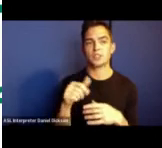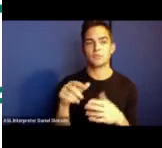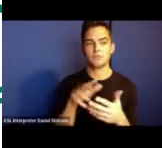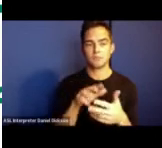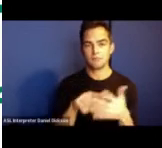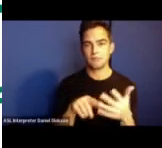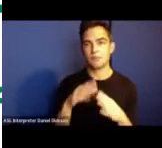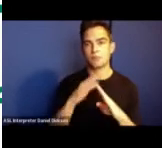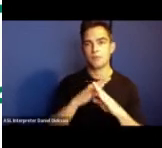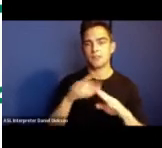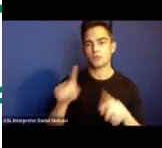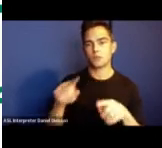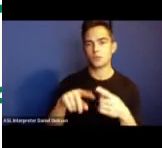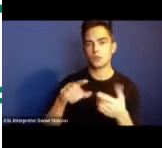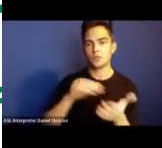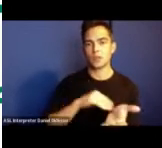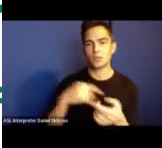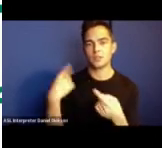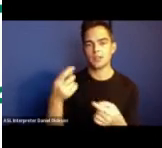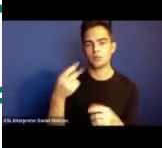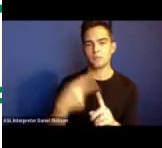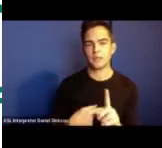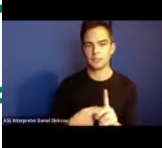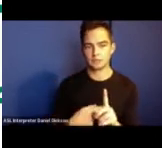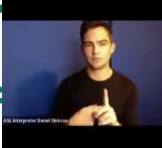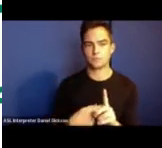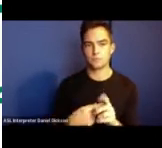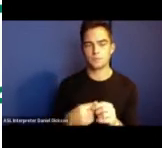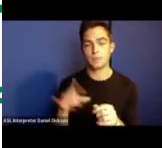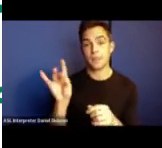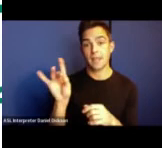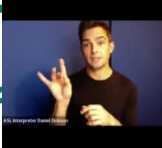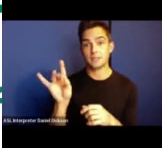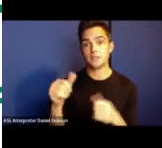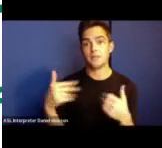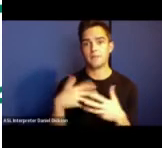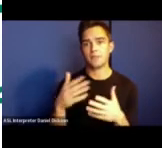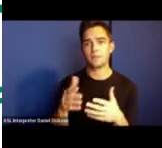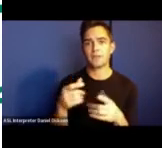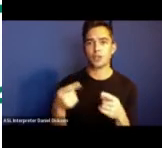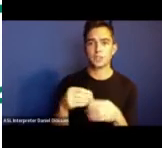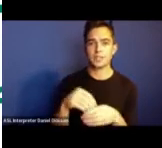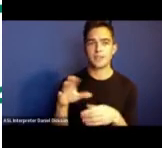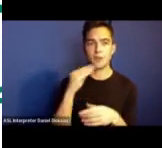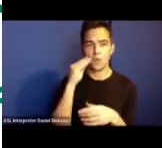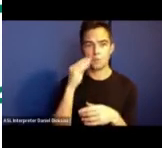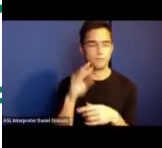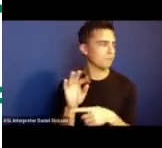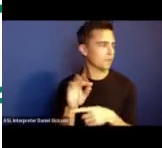preventing seeing a doctor in the last 12 months. Eight fear of being hurt in the home. Nine actively seeking work in the